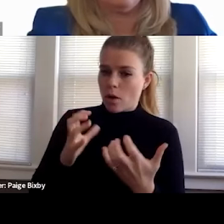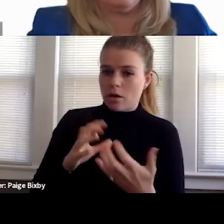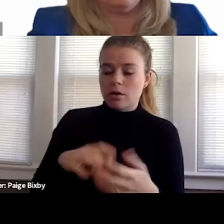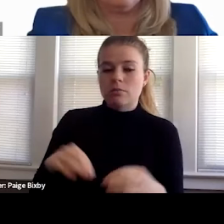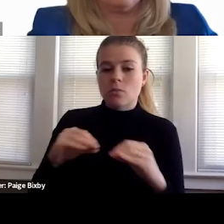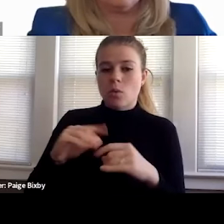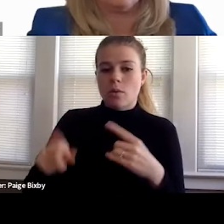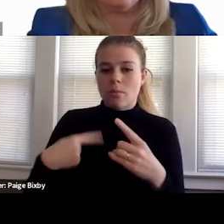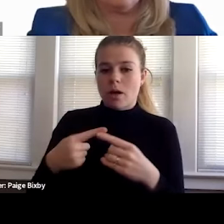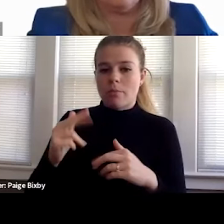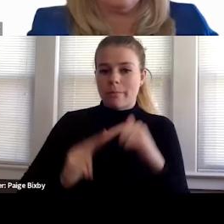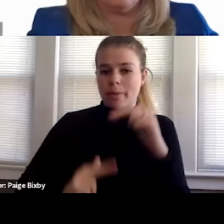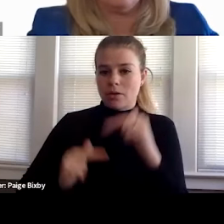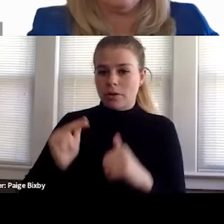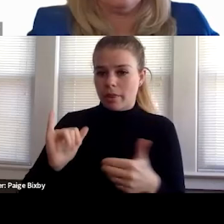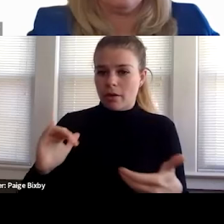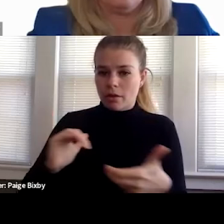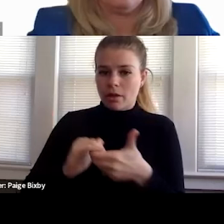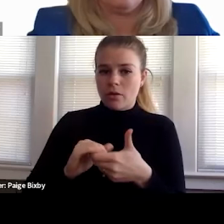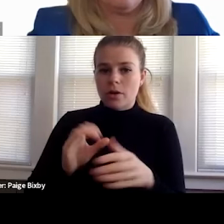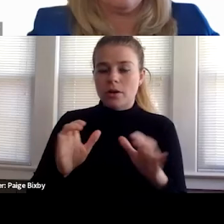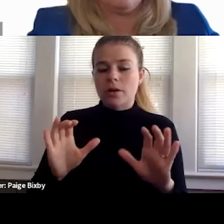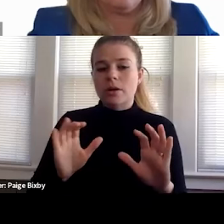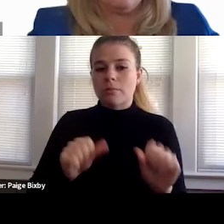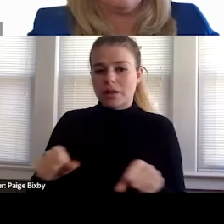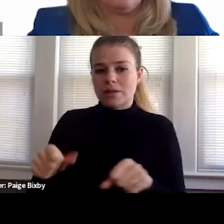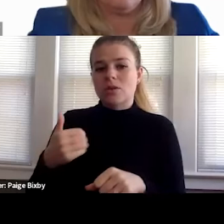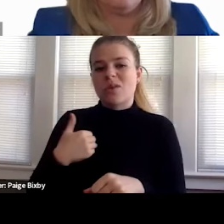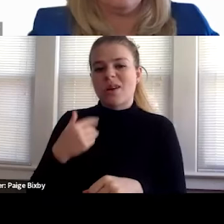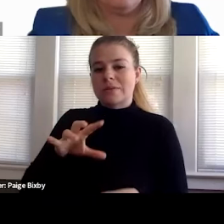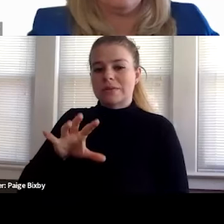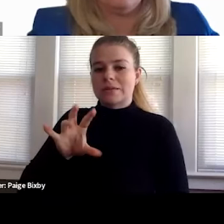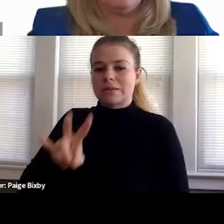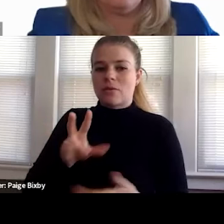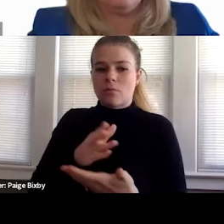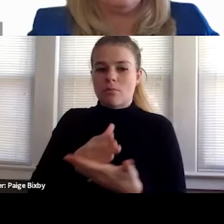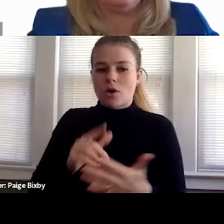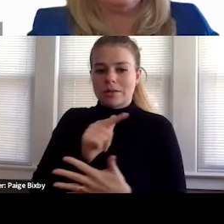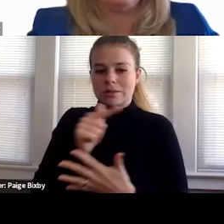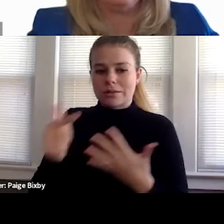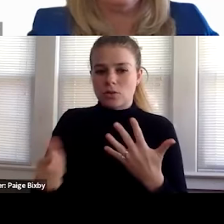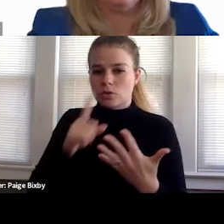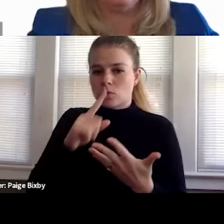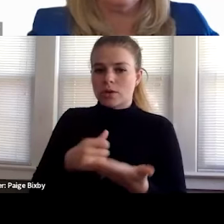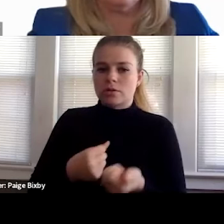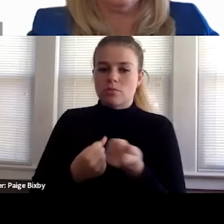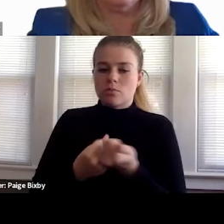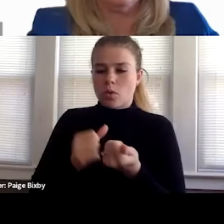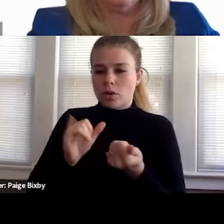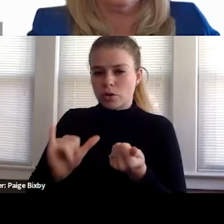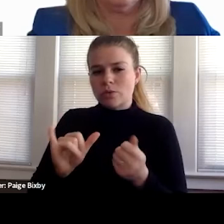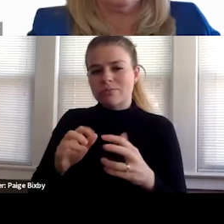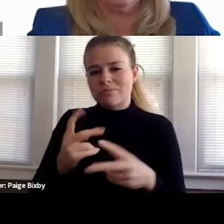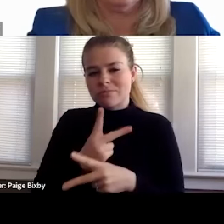we have a seven-part series for you that focuses on building your team and how to use that team to achieve timely access to treatment and services.